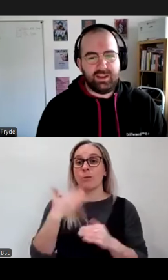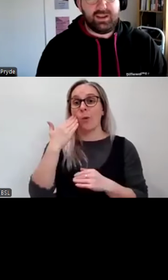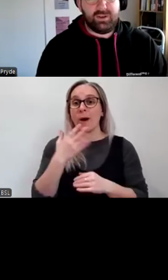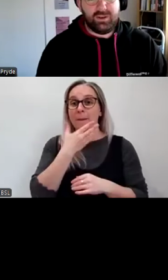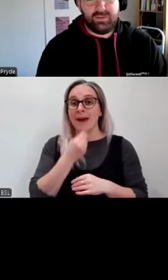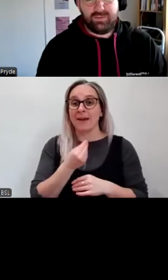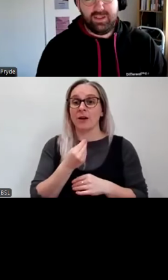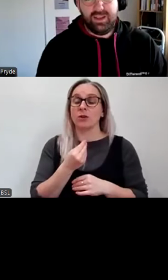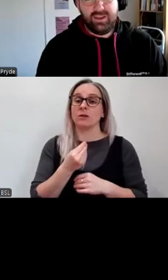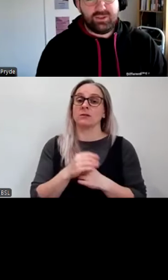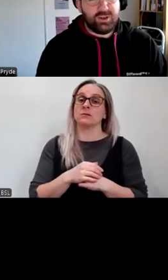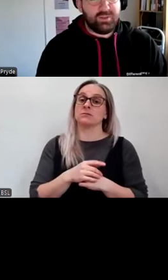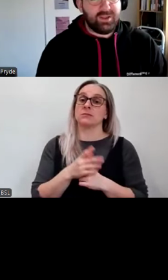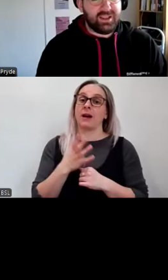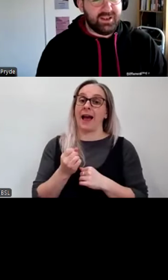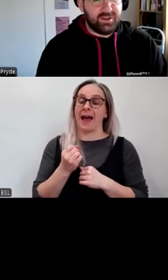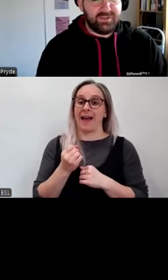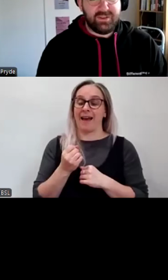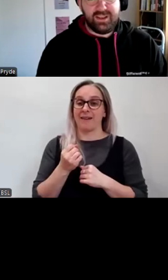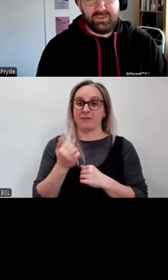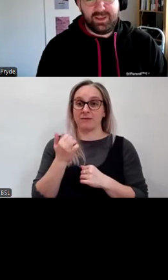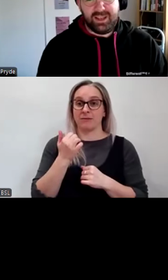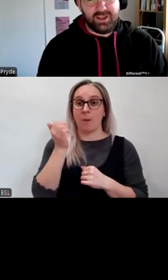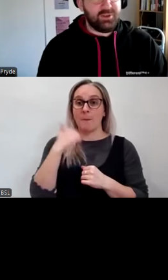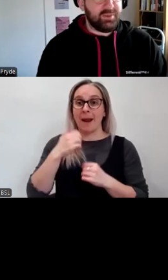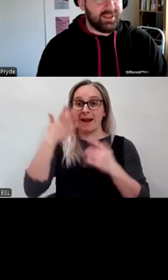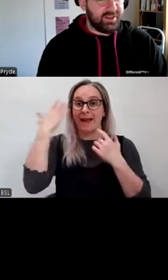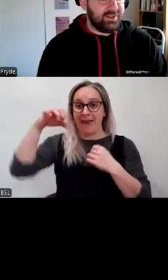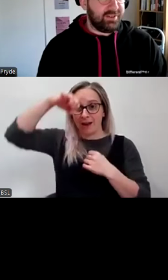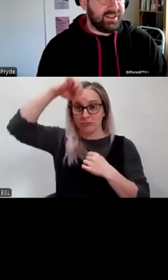I've got short black hair. I am hanging on to my hair.